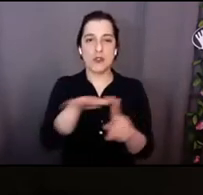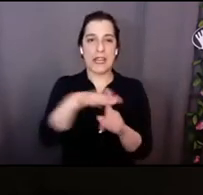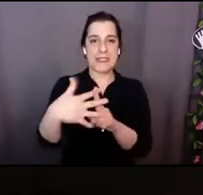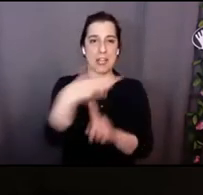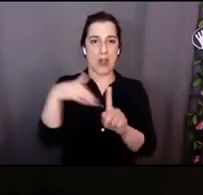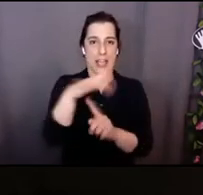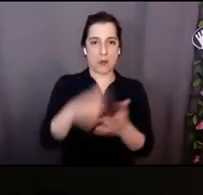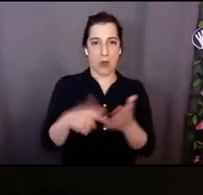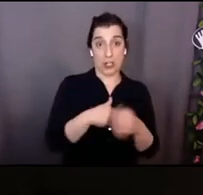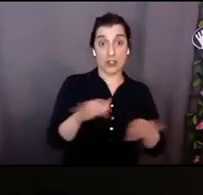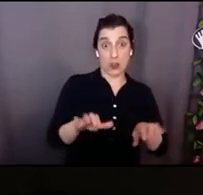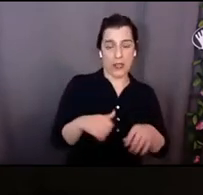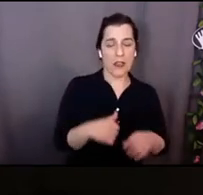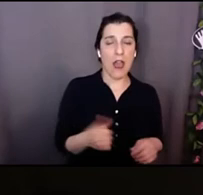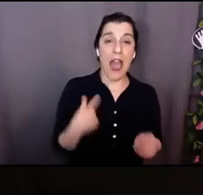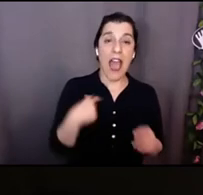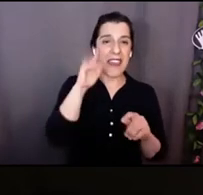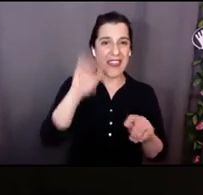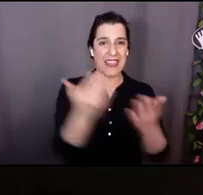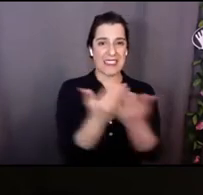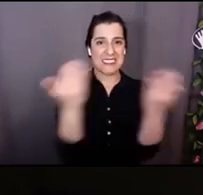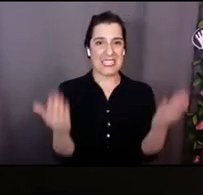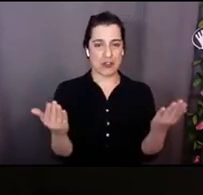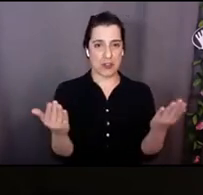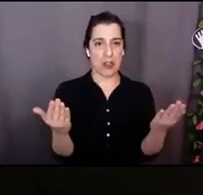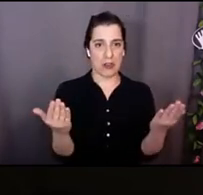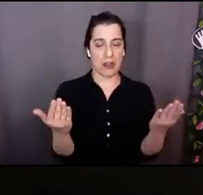is changing as we speak, especially after the lockdown. Um,